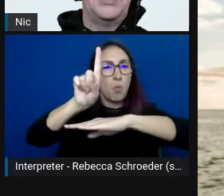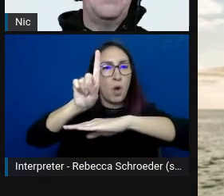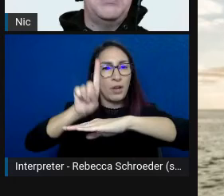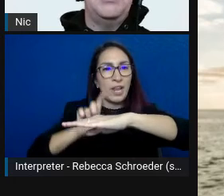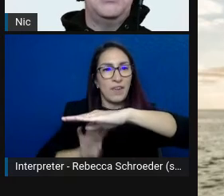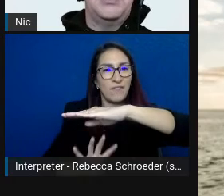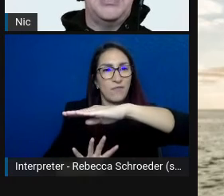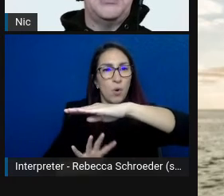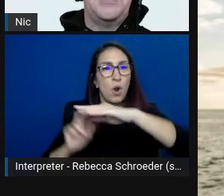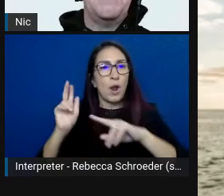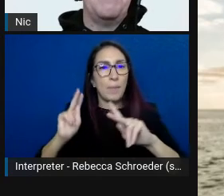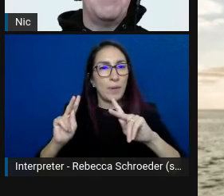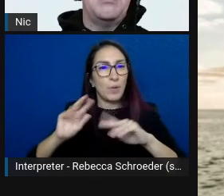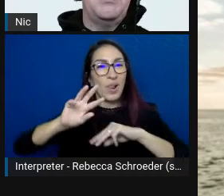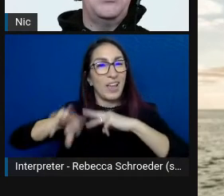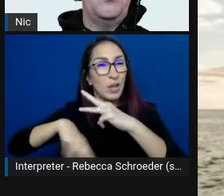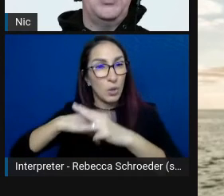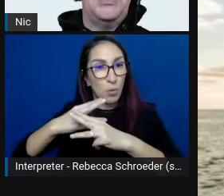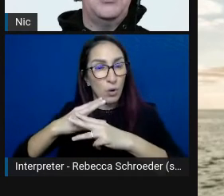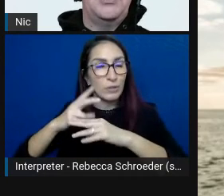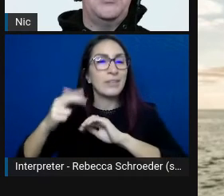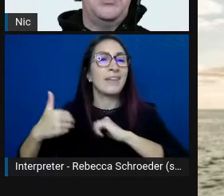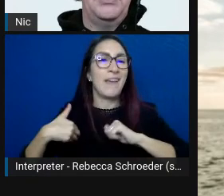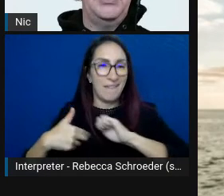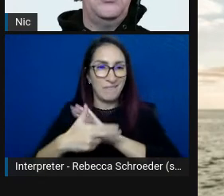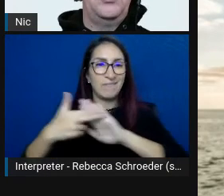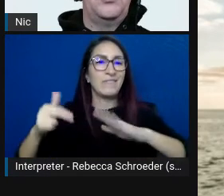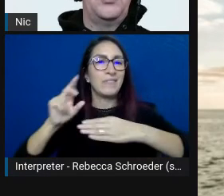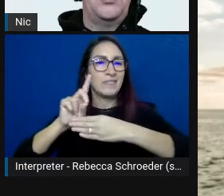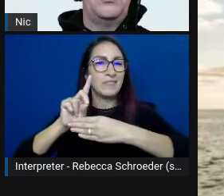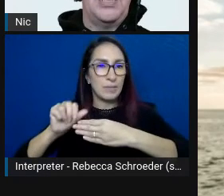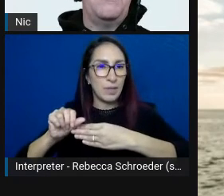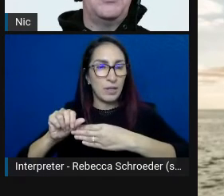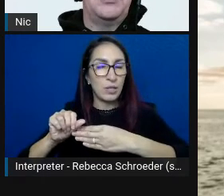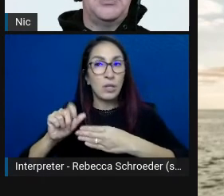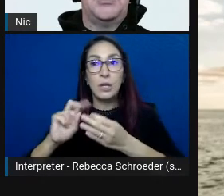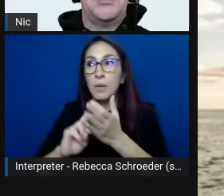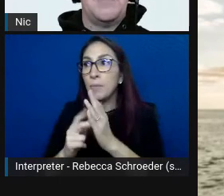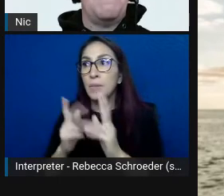That means that maybe someone has a disability you don't know or you haven't seen.